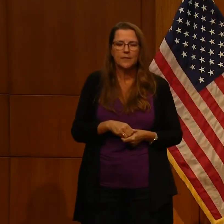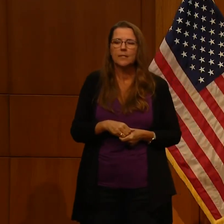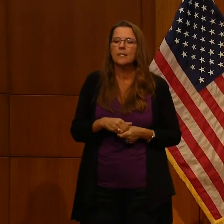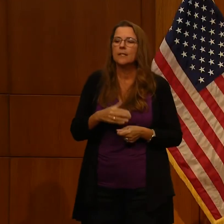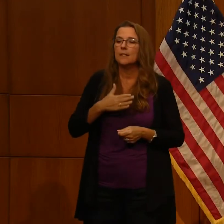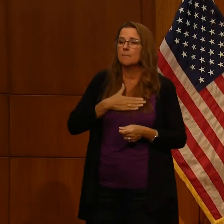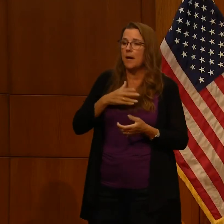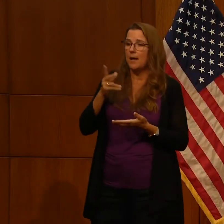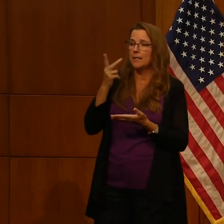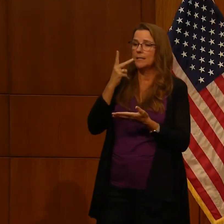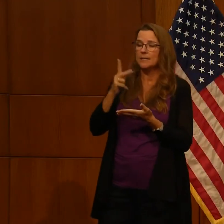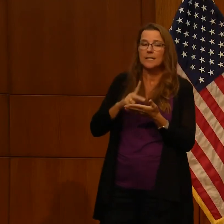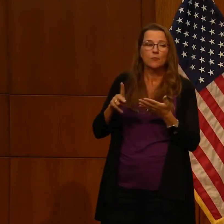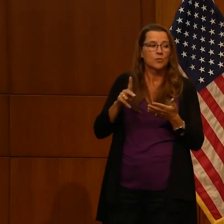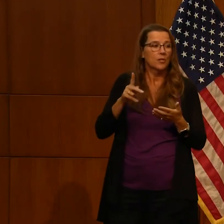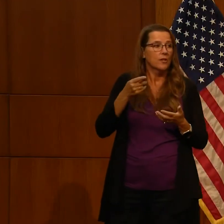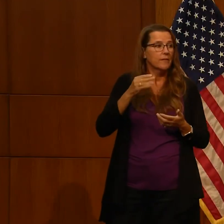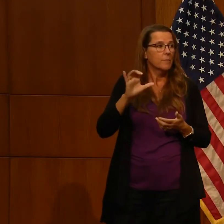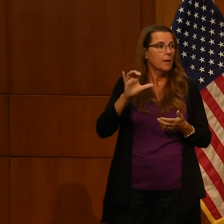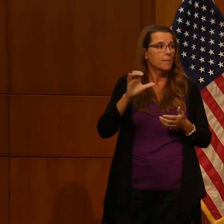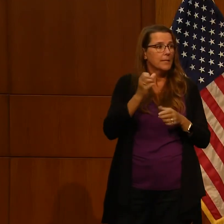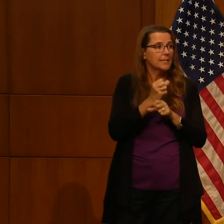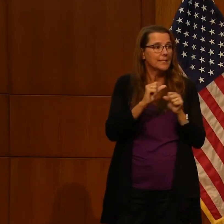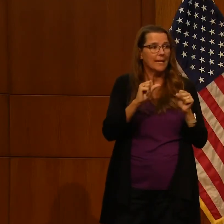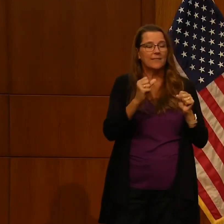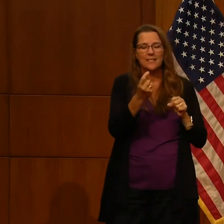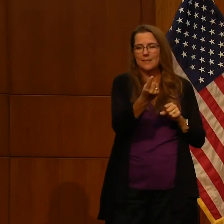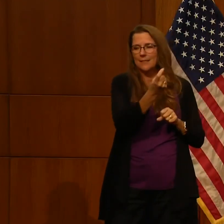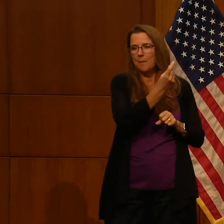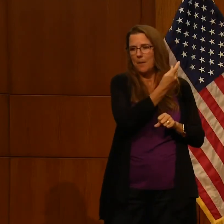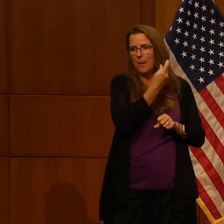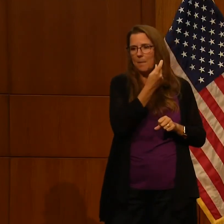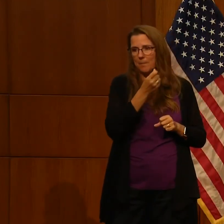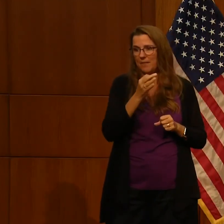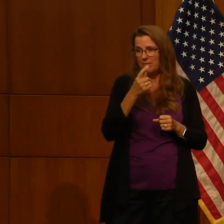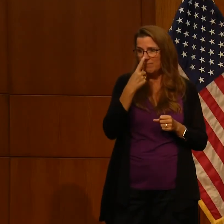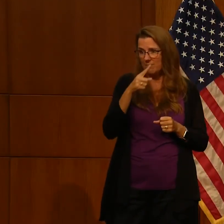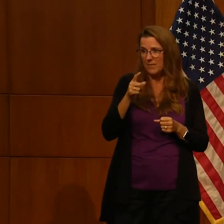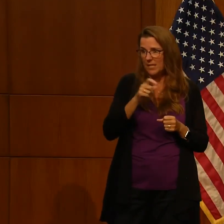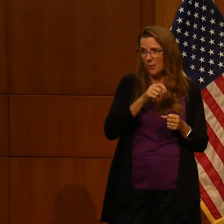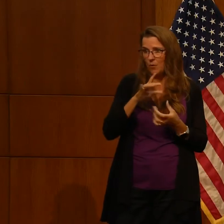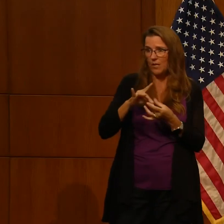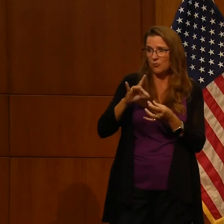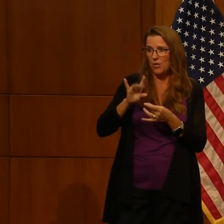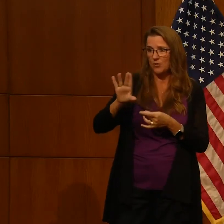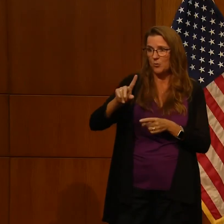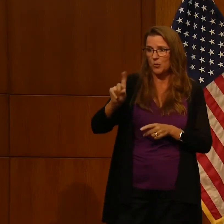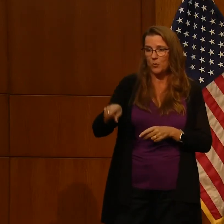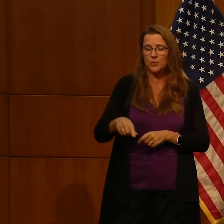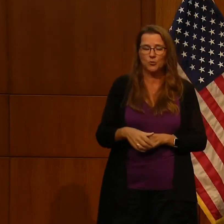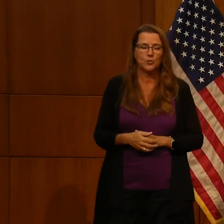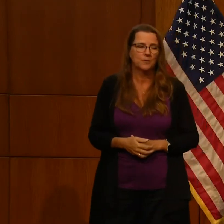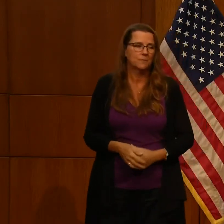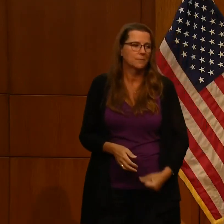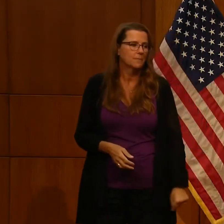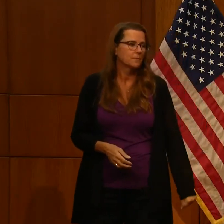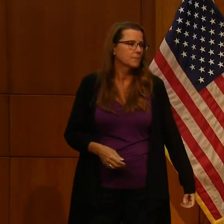POLICE ARE ABOUT HOW THEY'RE HANDLING THAT DIRECTIVE. I HAD MY SECRETARY OF PUBLIC SAFETY HERE, SO HE'S MAKING HIS WAY UP